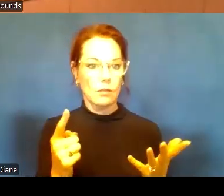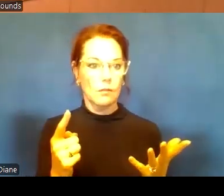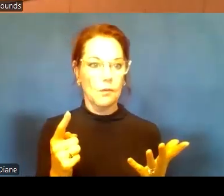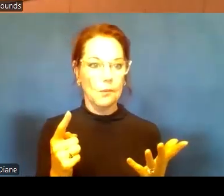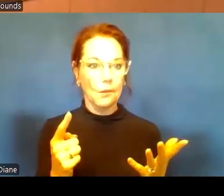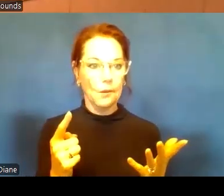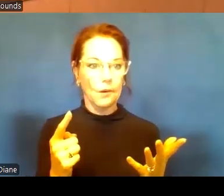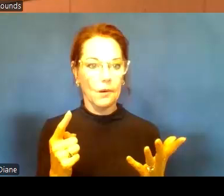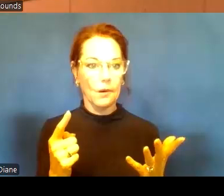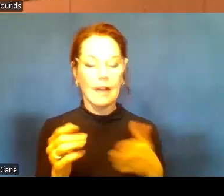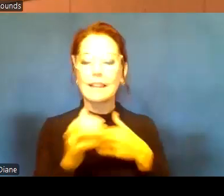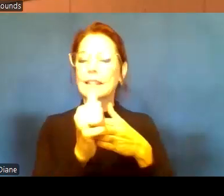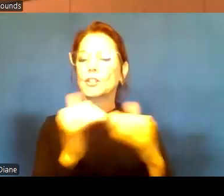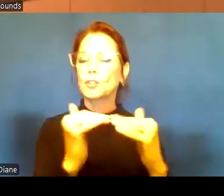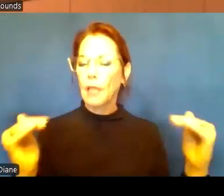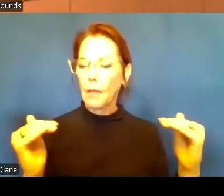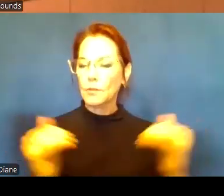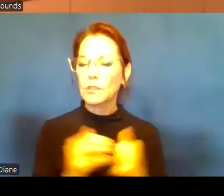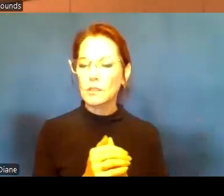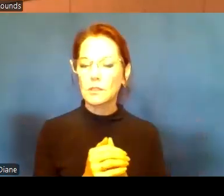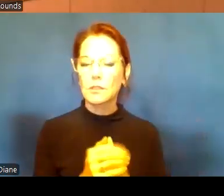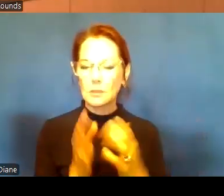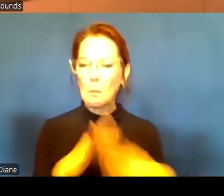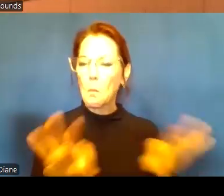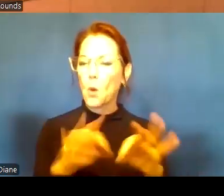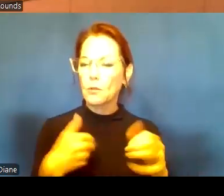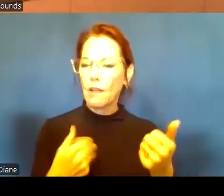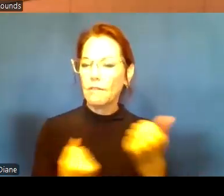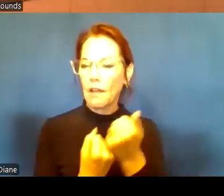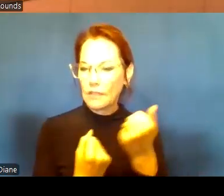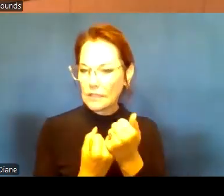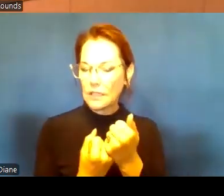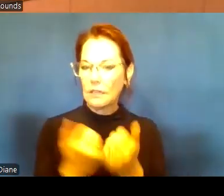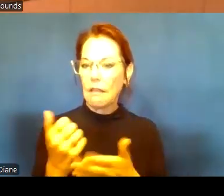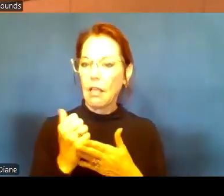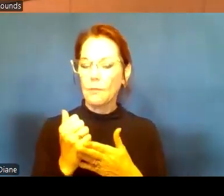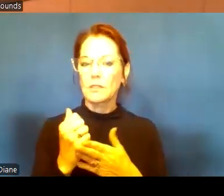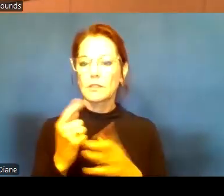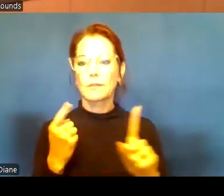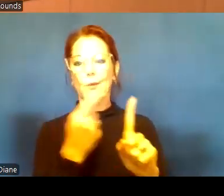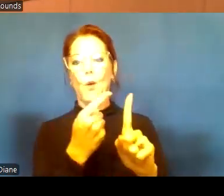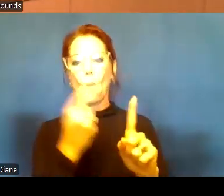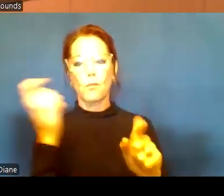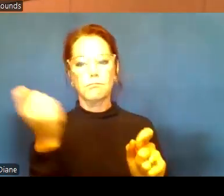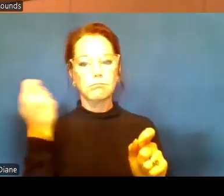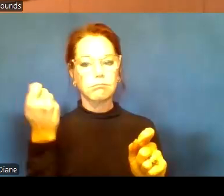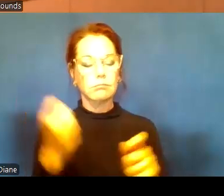support and advocacy and to help us reach our goals too I think on an individual level it's